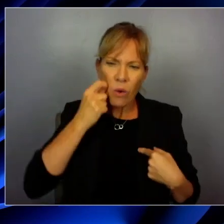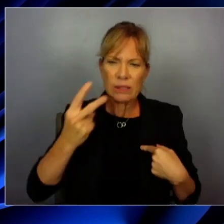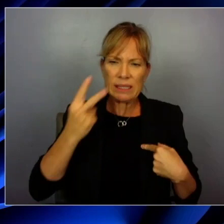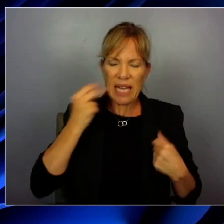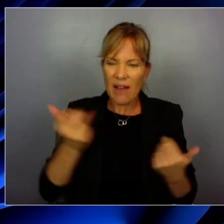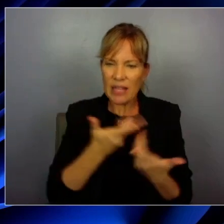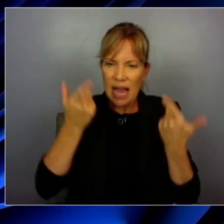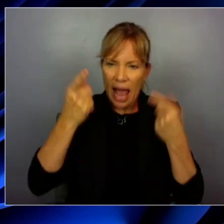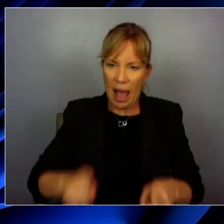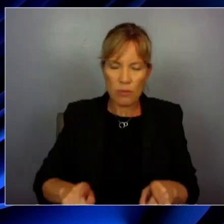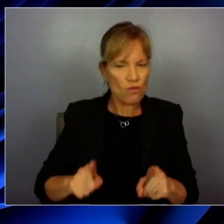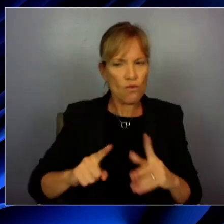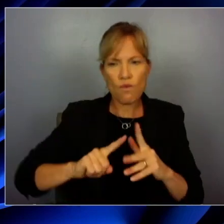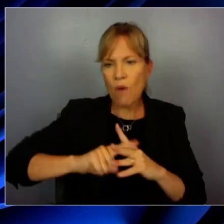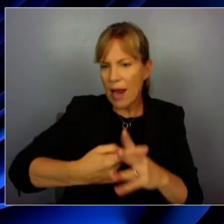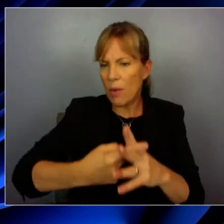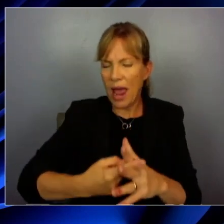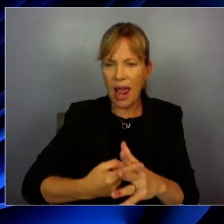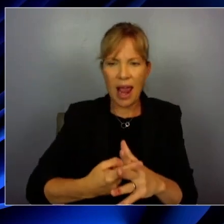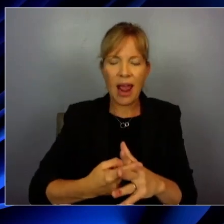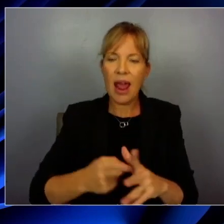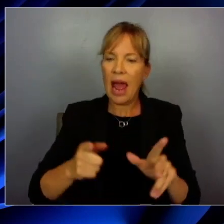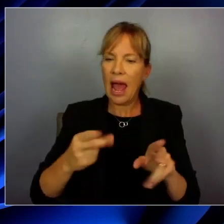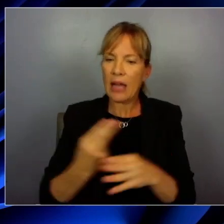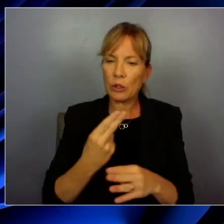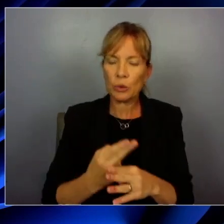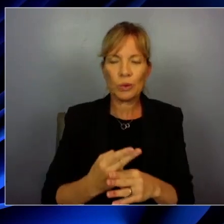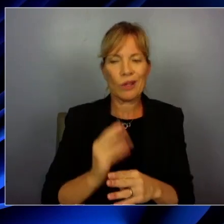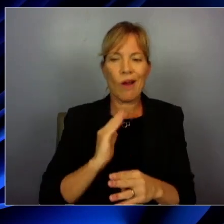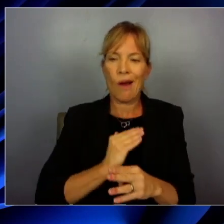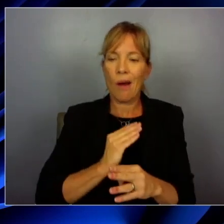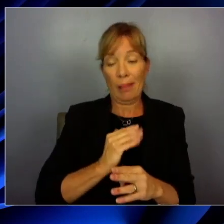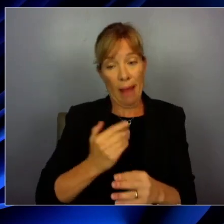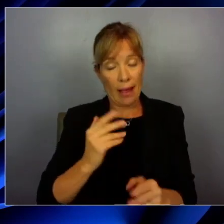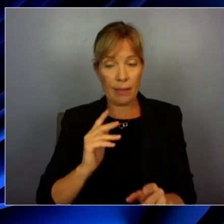the gate and used lived experiences from people like myself and others.